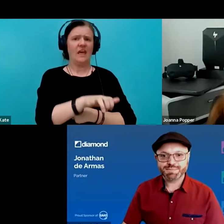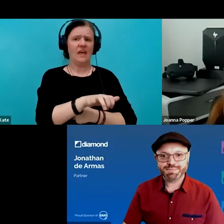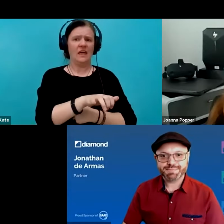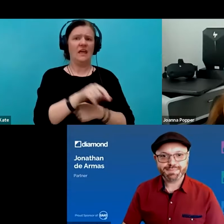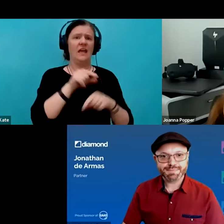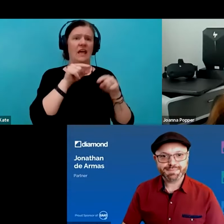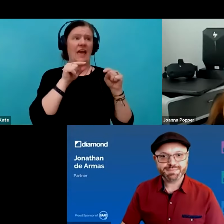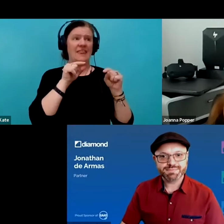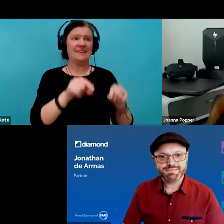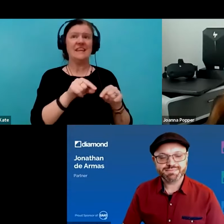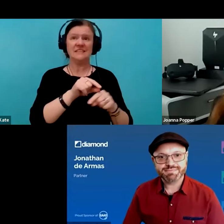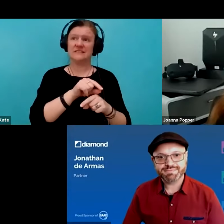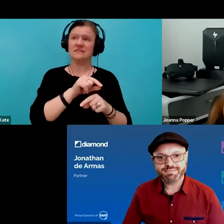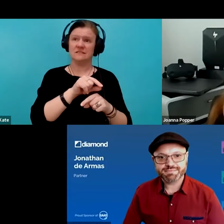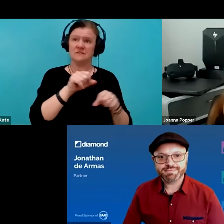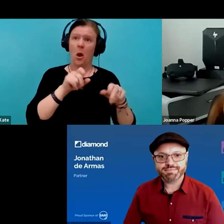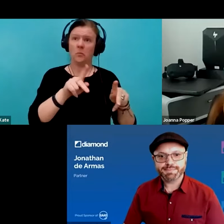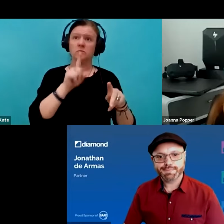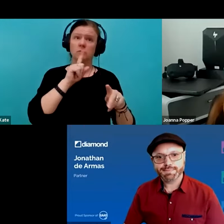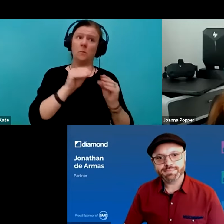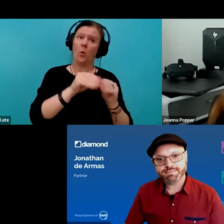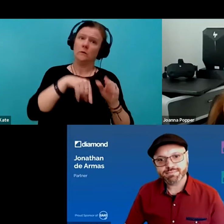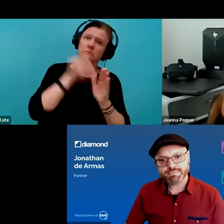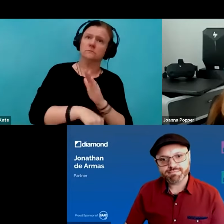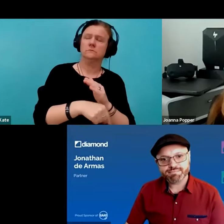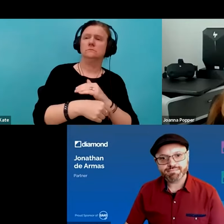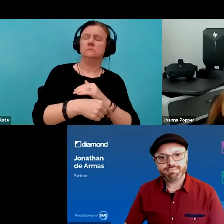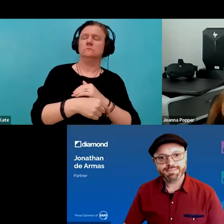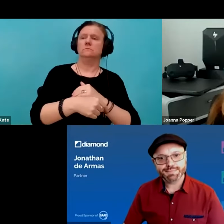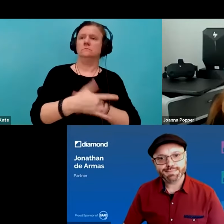even have an even deeper impact on all of us. And all of that because